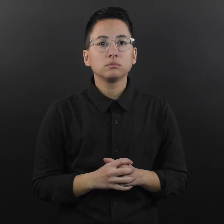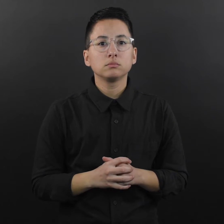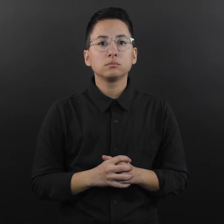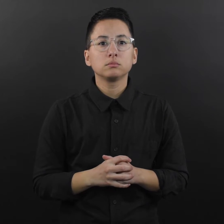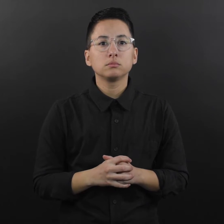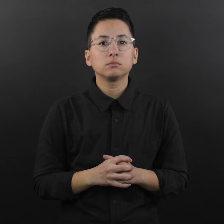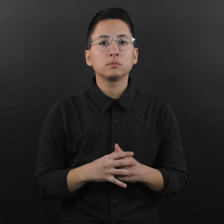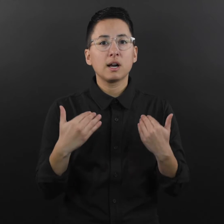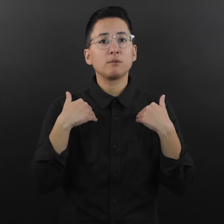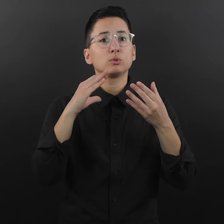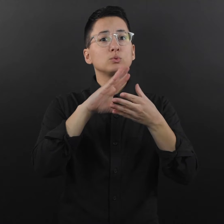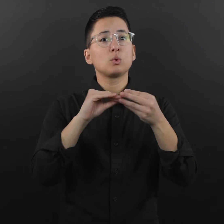Stories from Other Mothers